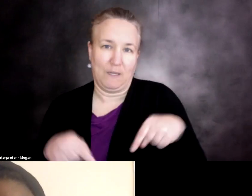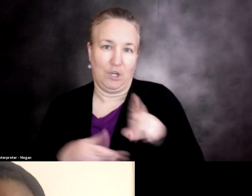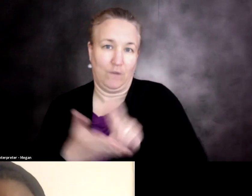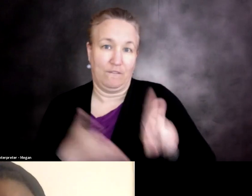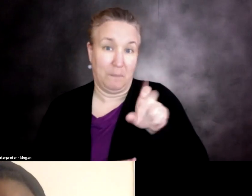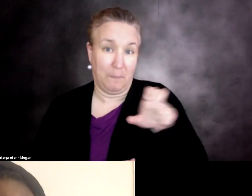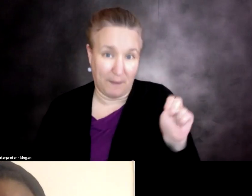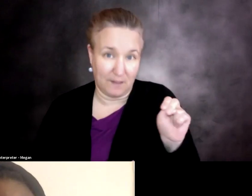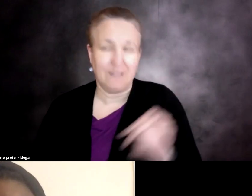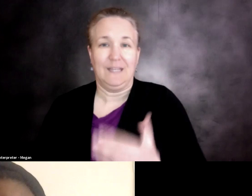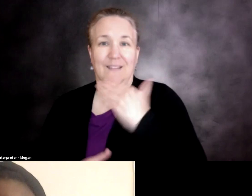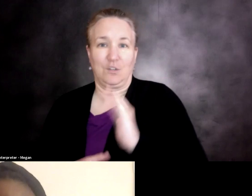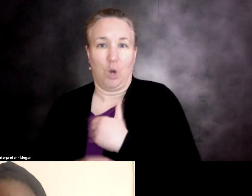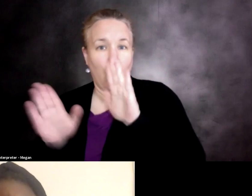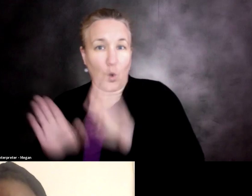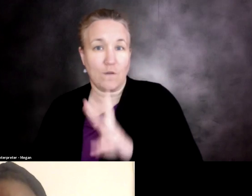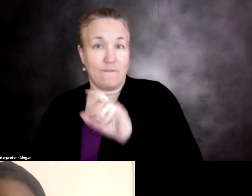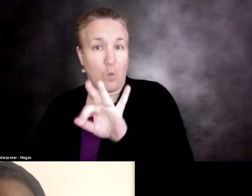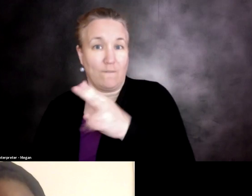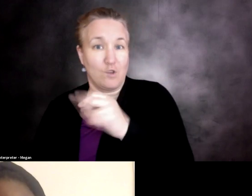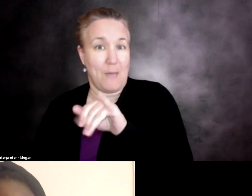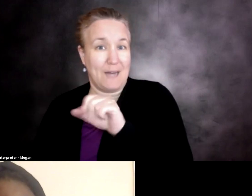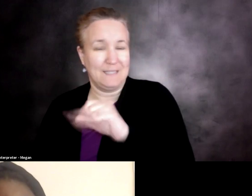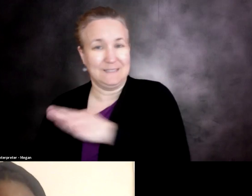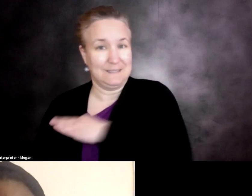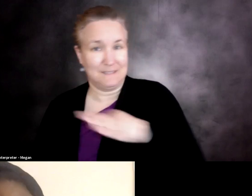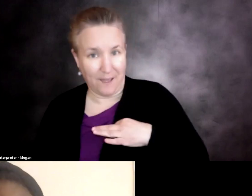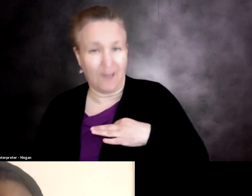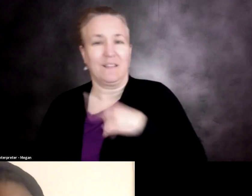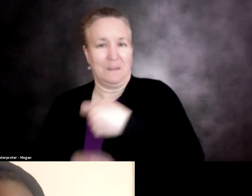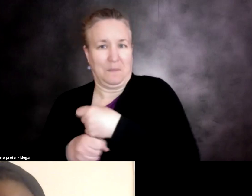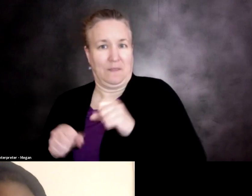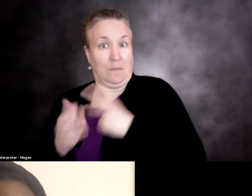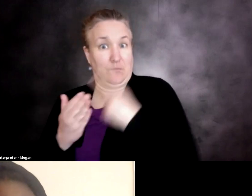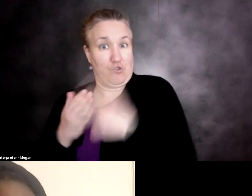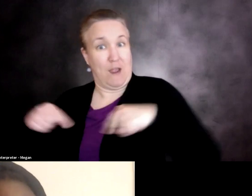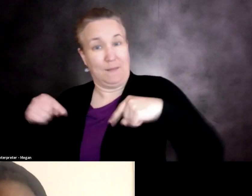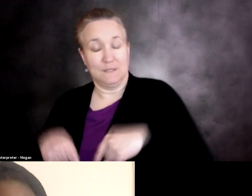Thank you to our wonderful Wolf Humanities staff that makes these programs possible and then so expertly run.